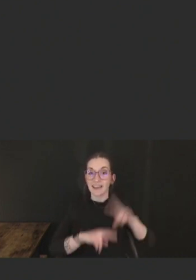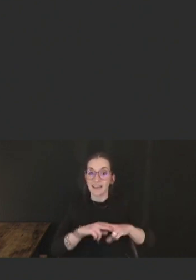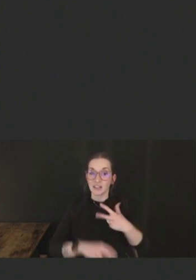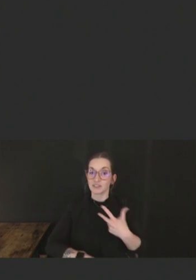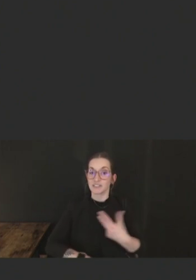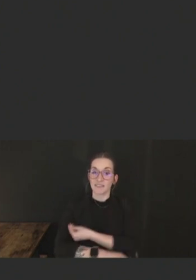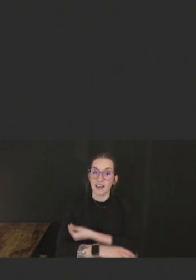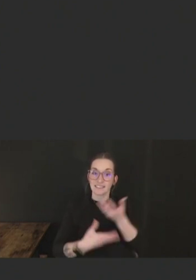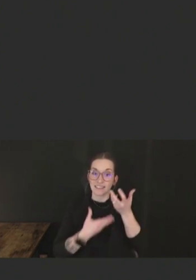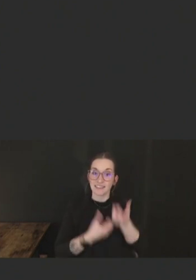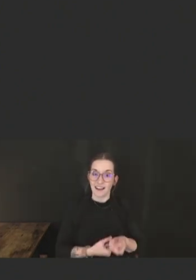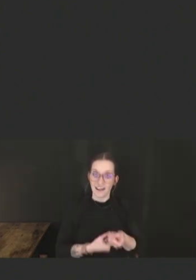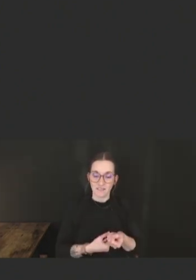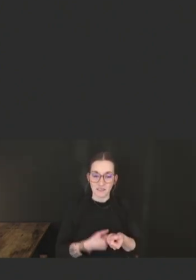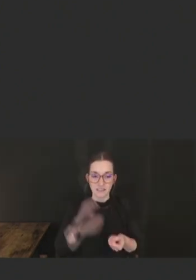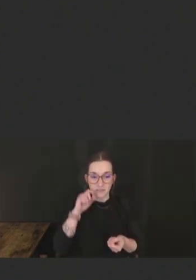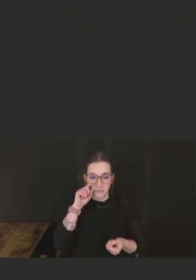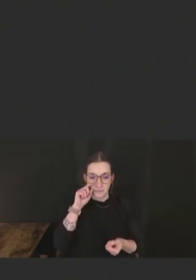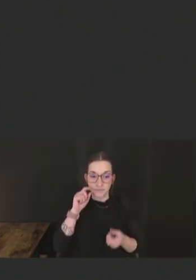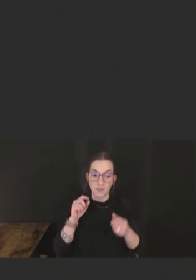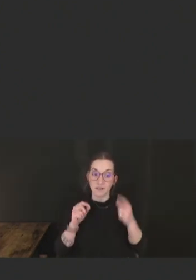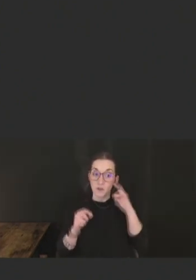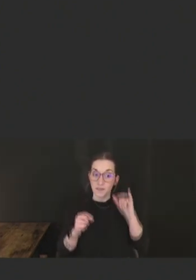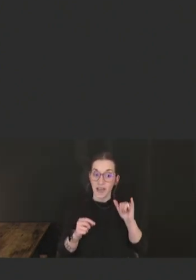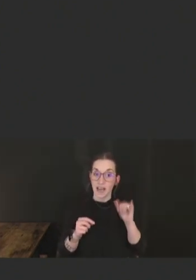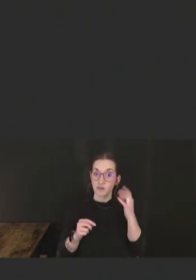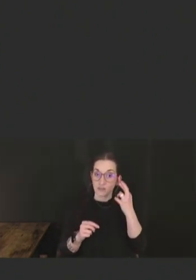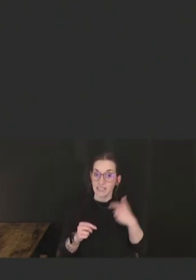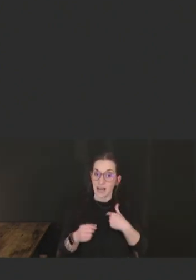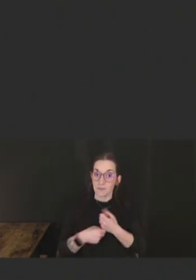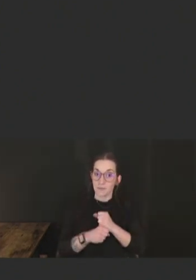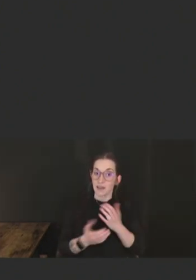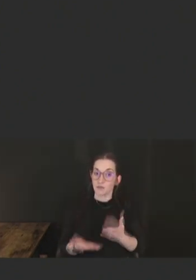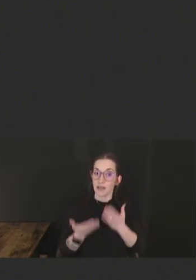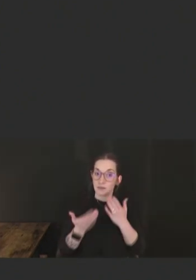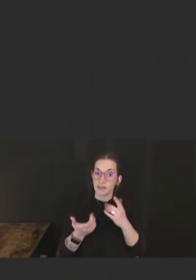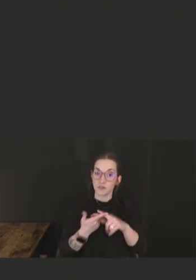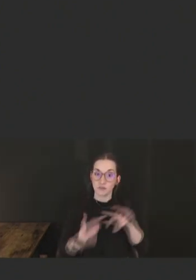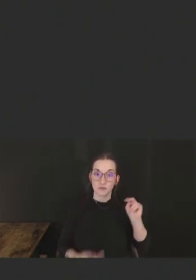That's the reason I'm making a recommendation to the National Vaccine Advisory Committee,